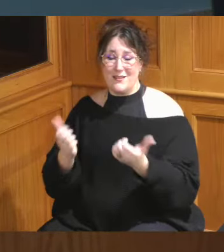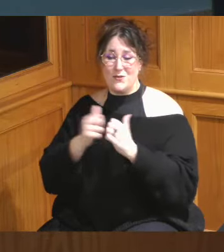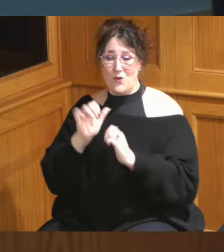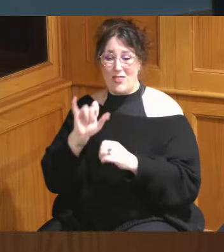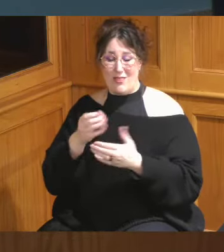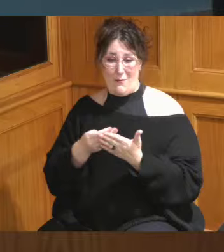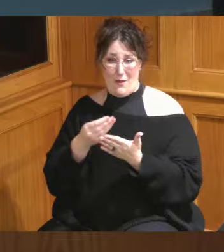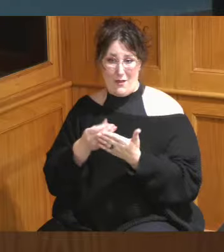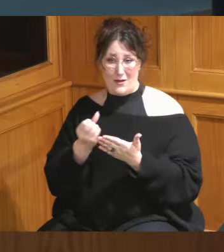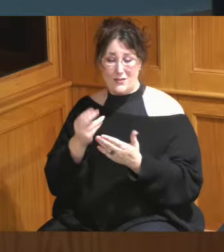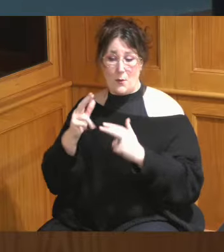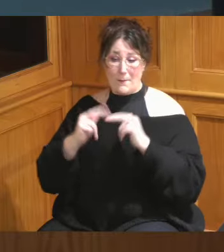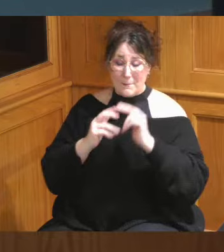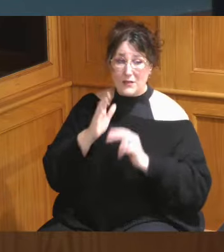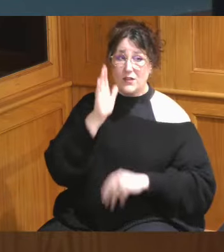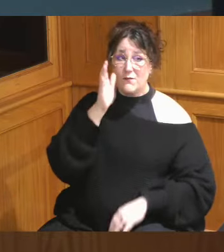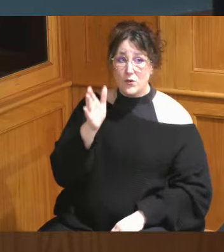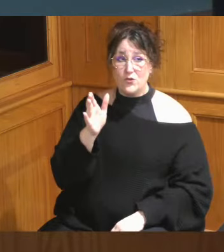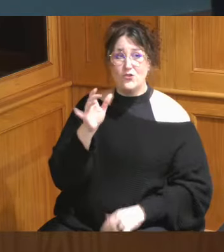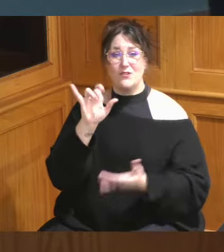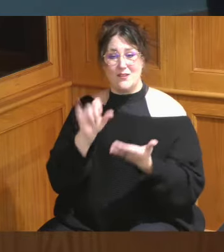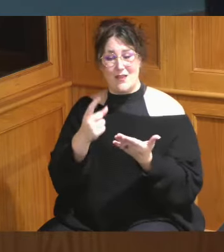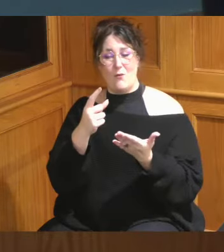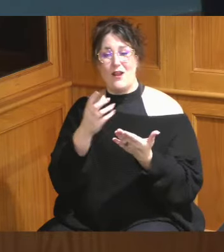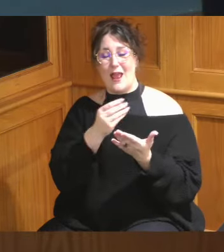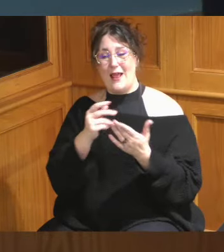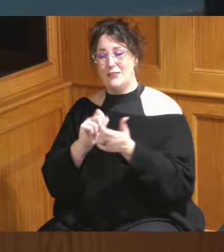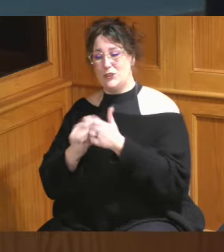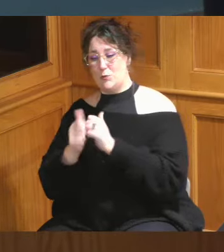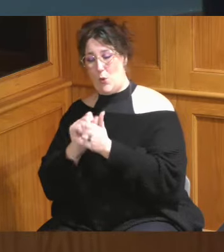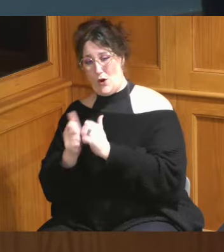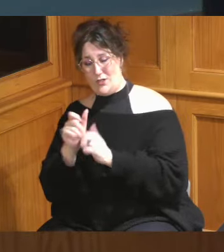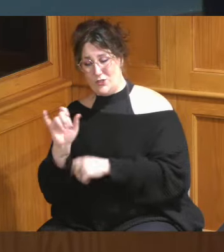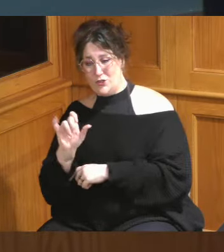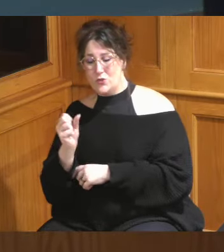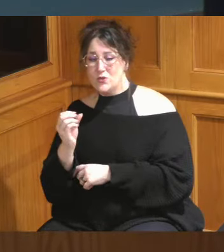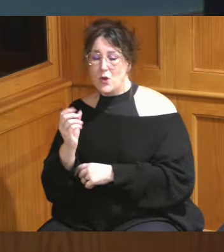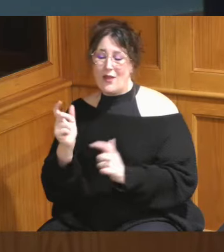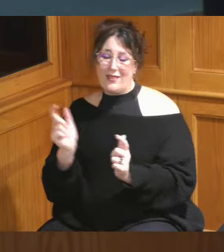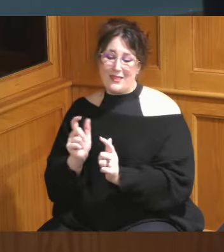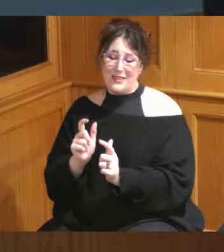building futures is one of those as is the sports Commission. So again all lesser amounts but